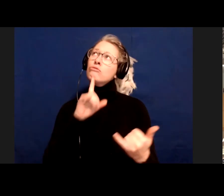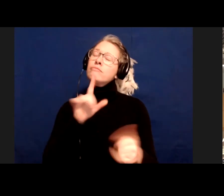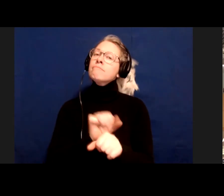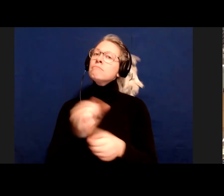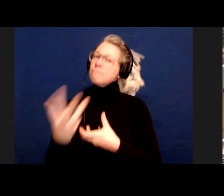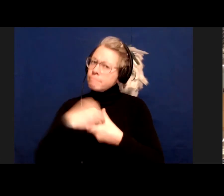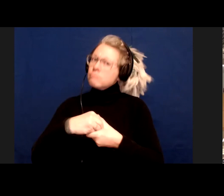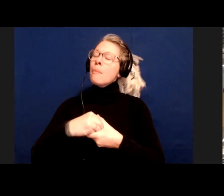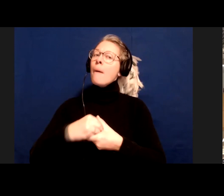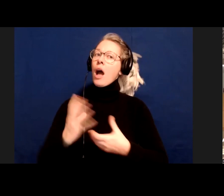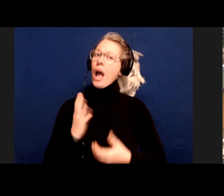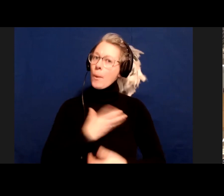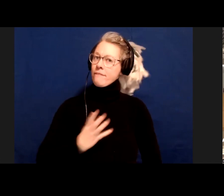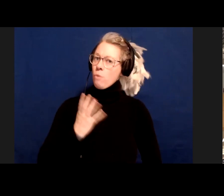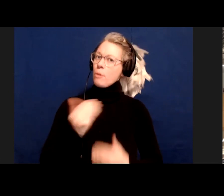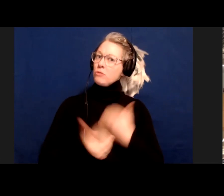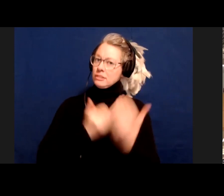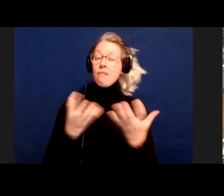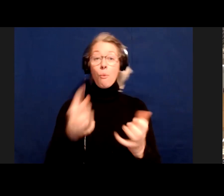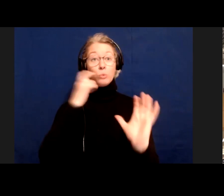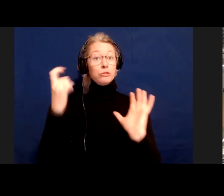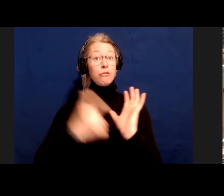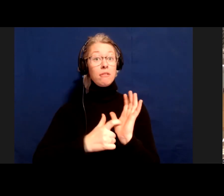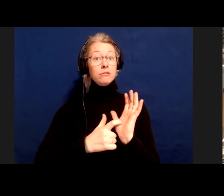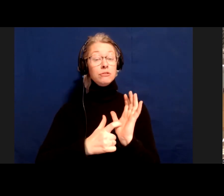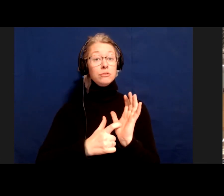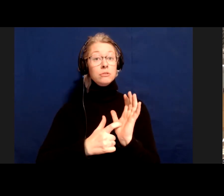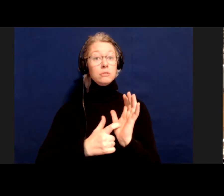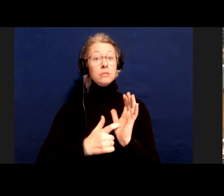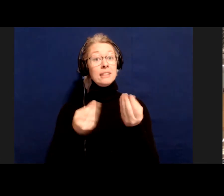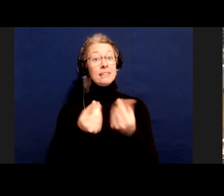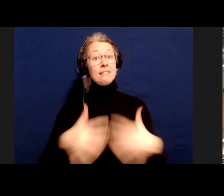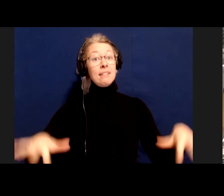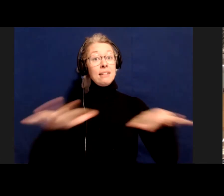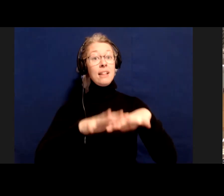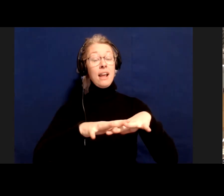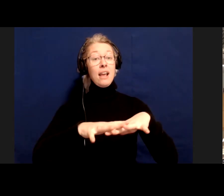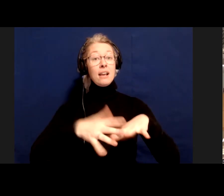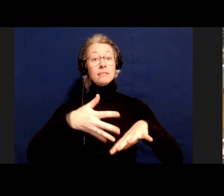proceedings. I want to acknowledge that we are located, I'm coming to you from the ancestral